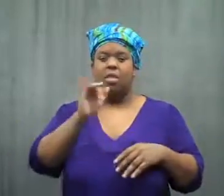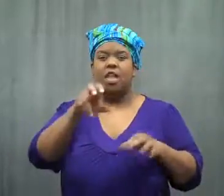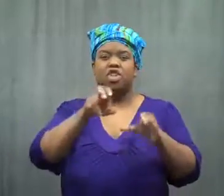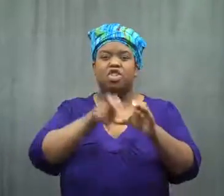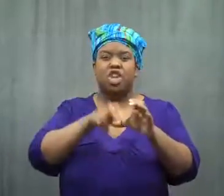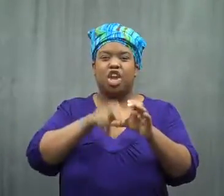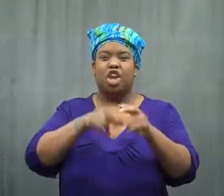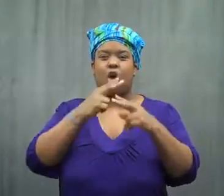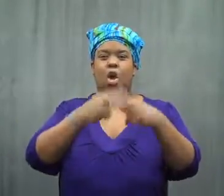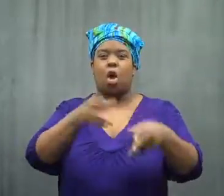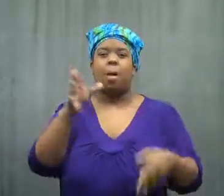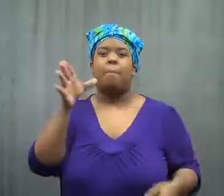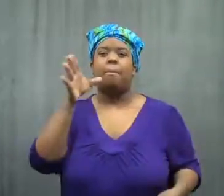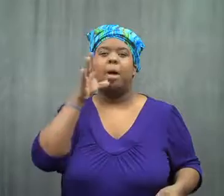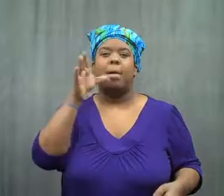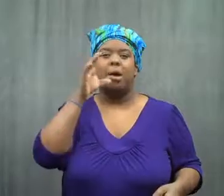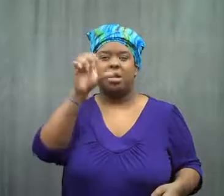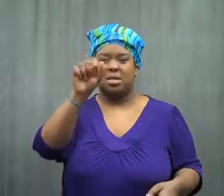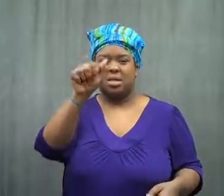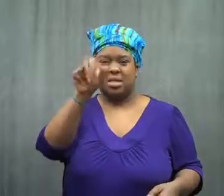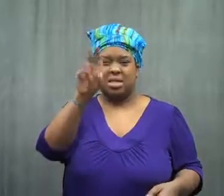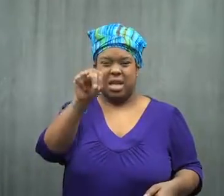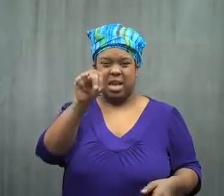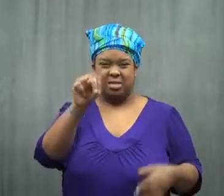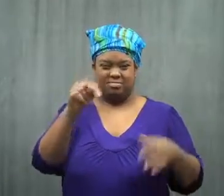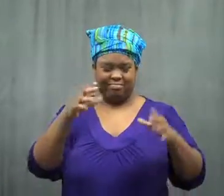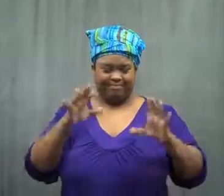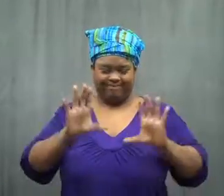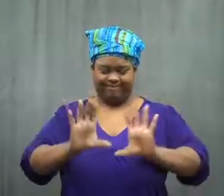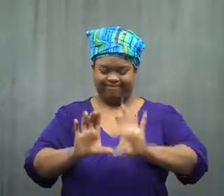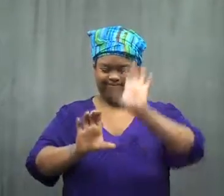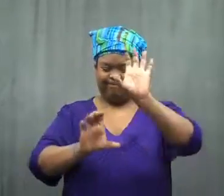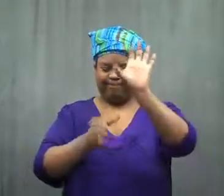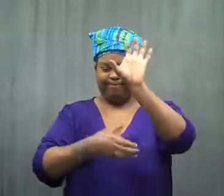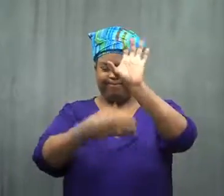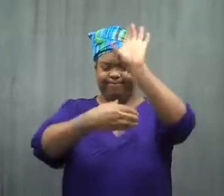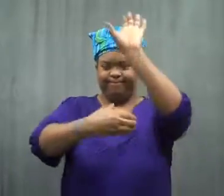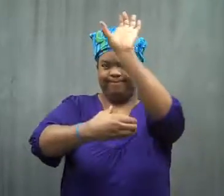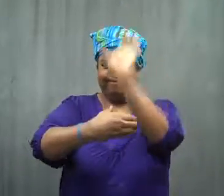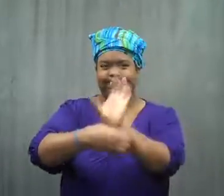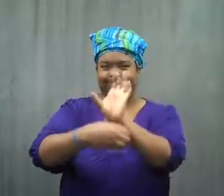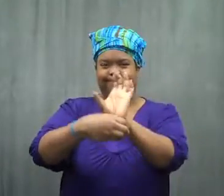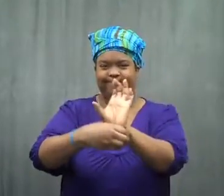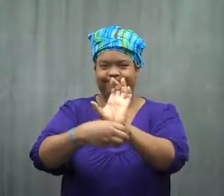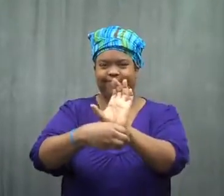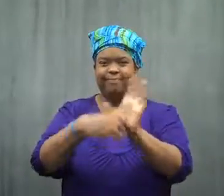There was a chair called a mamasan chair, shaped like this.